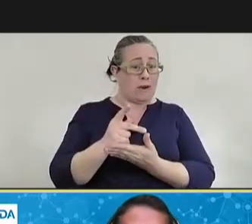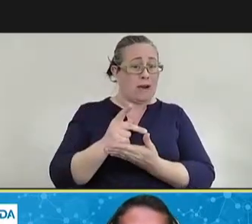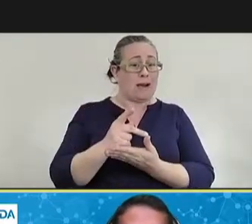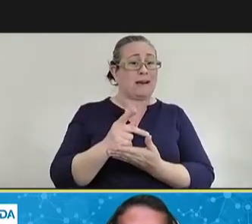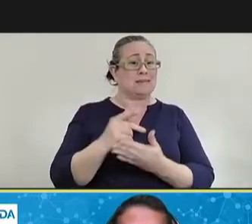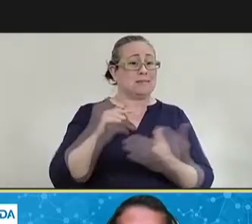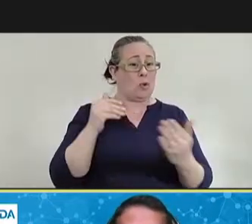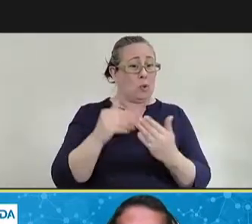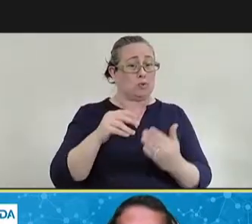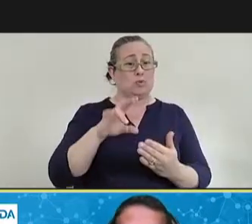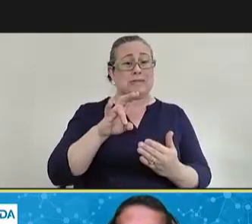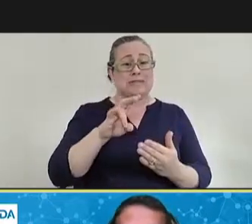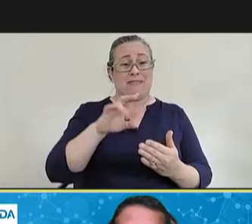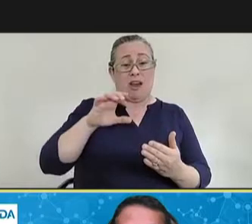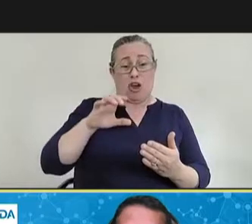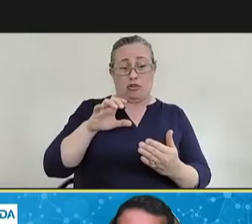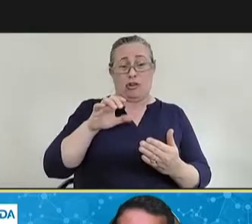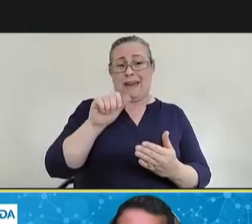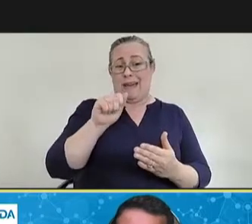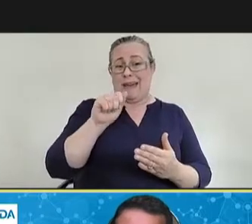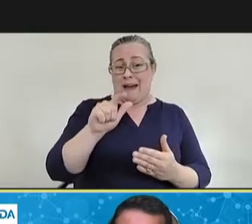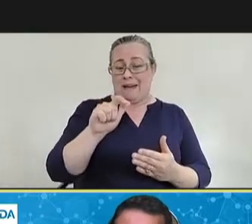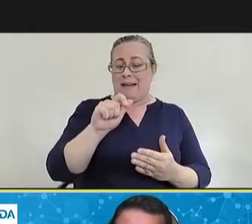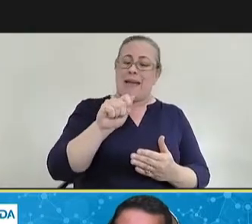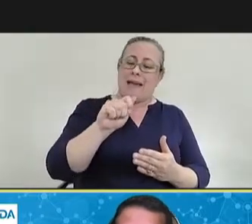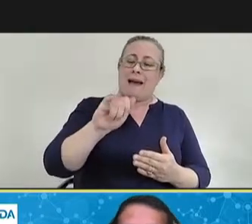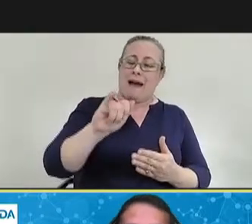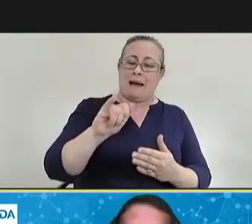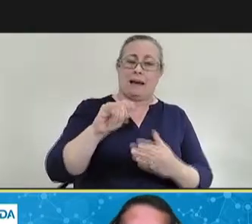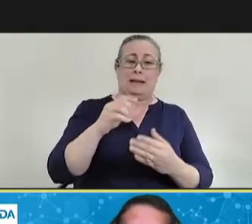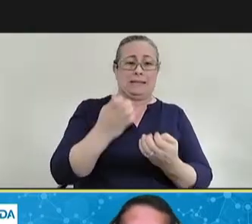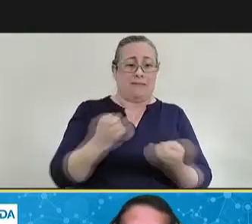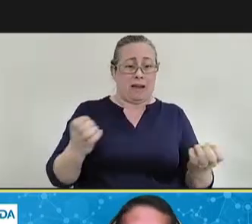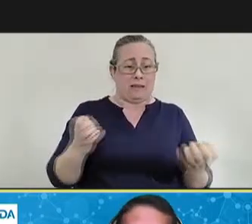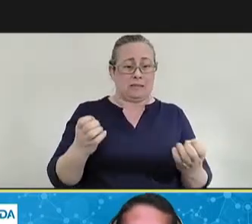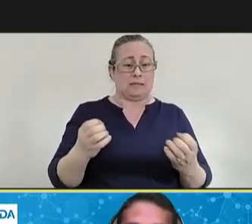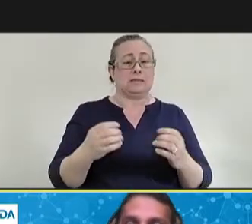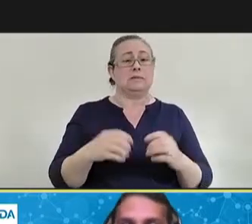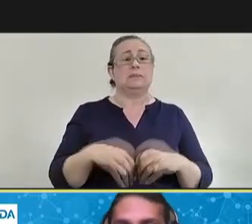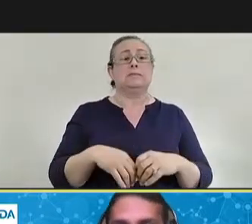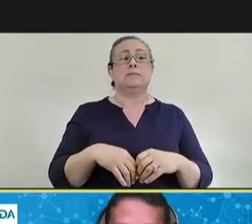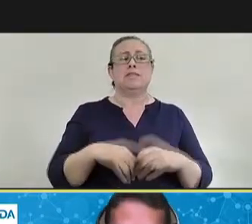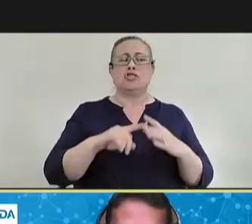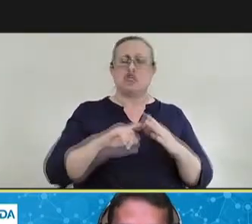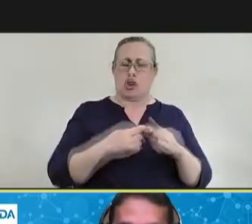devices, and there was a steady uptick in AI-enabled devices starting in 2015